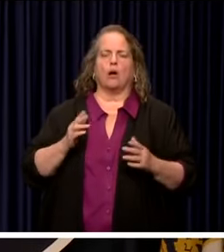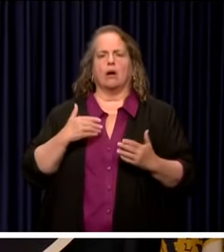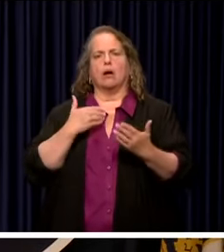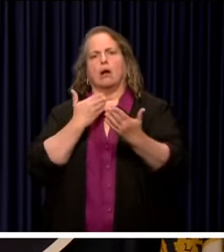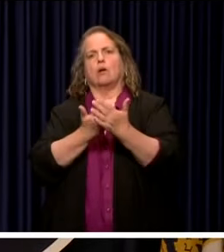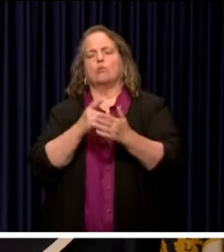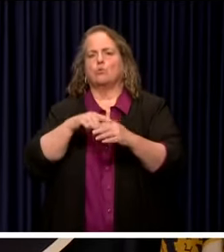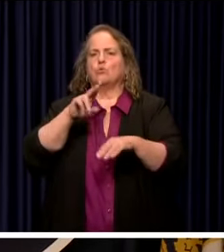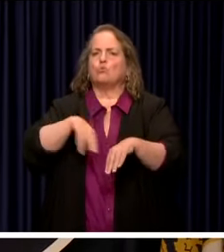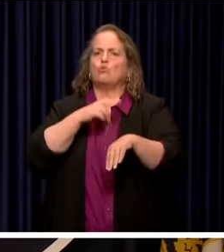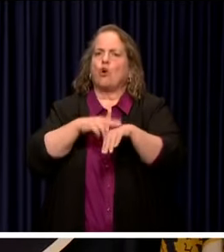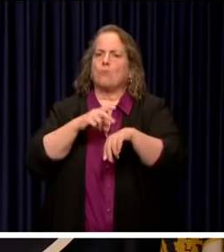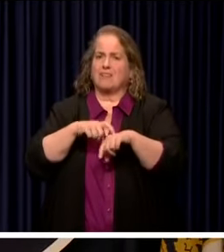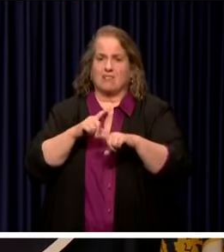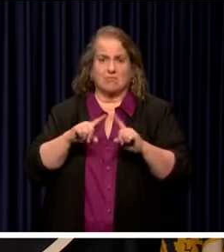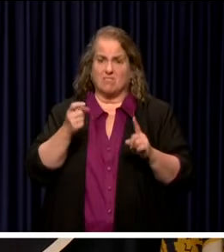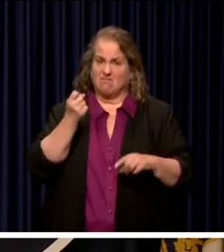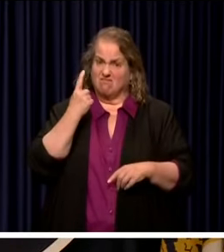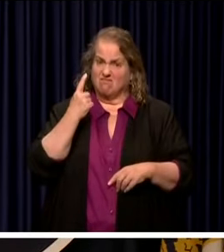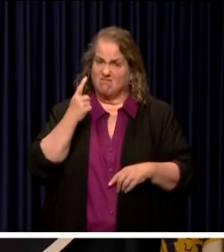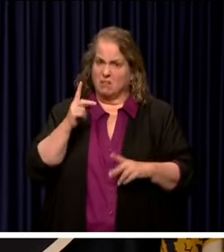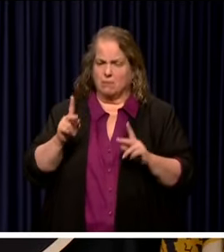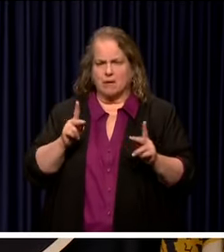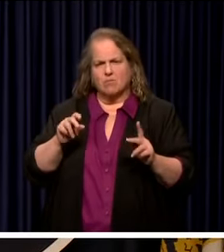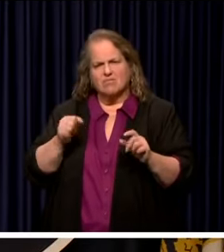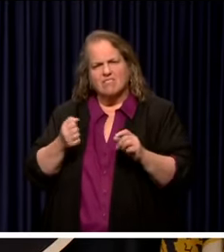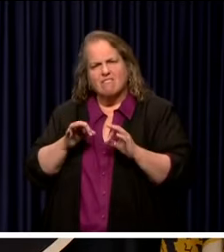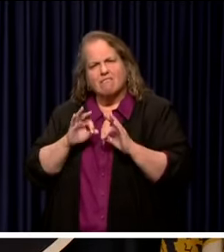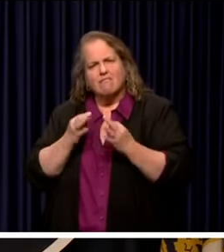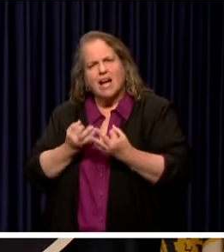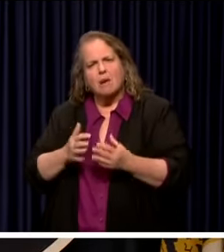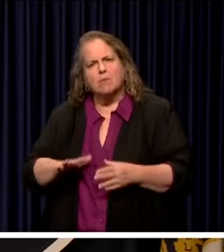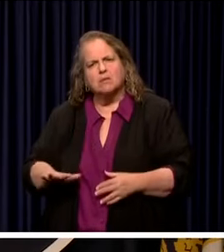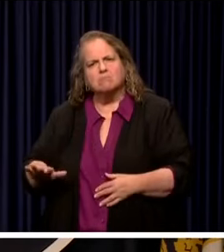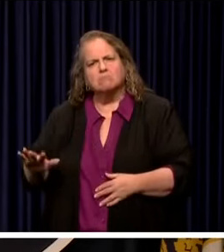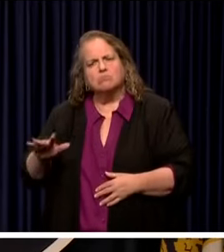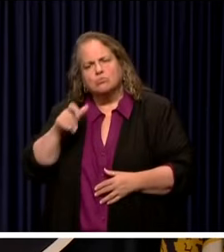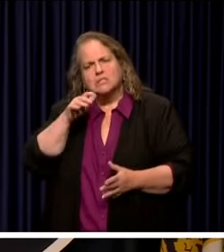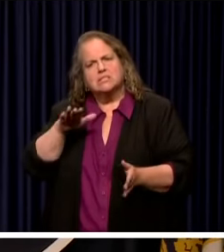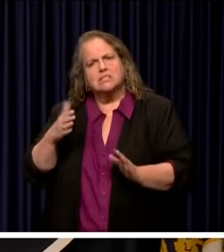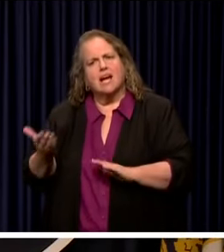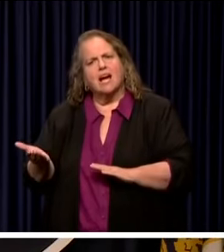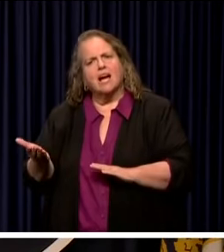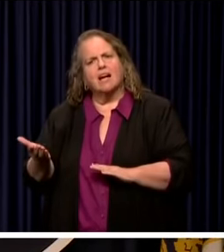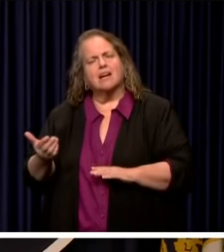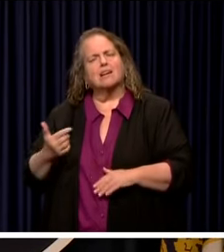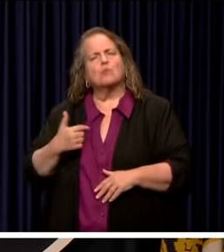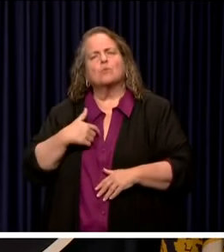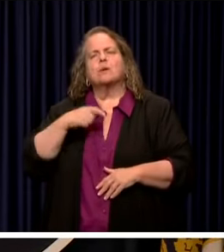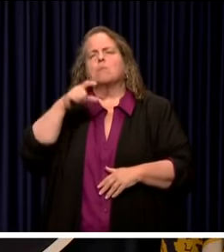TESTED POSITIVE. AND THE CORONAVIRUS HAS DONE SOMETHING UNTHINKABLE TO THIS FAMILY.